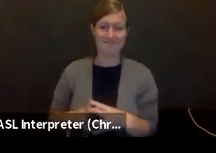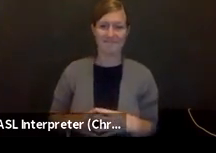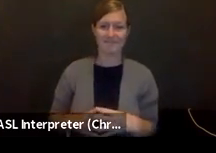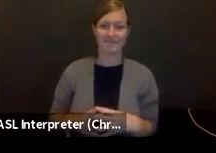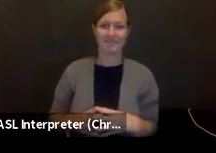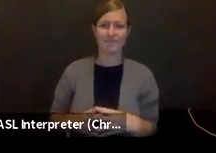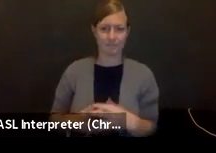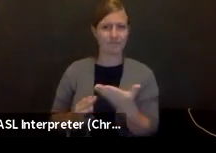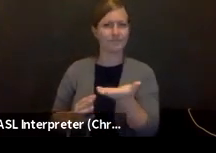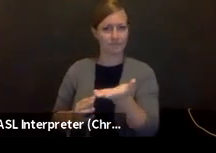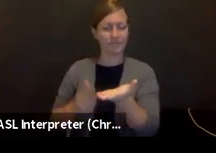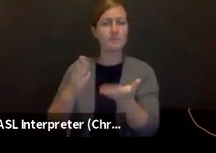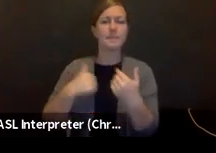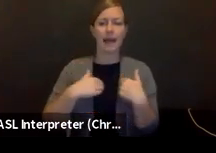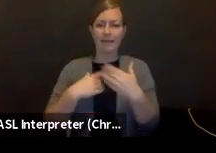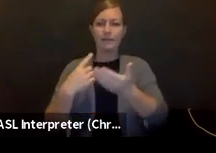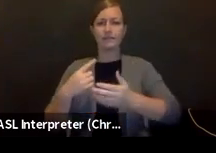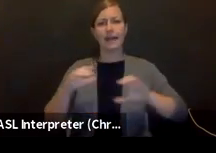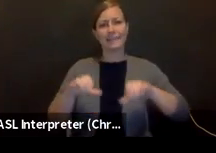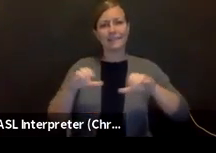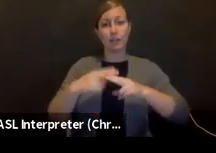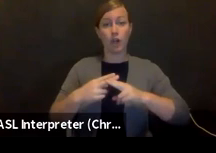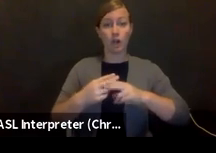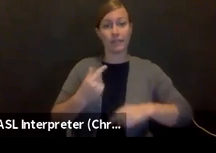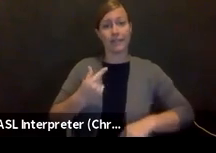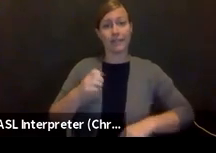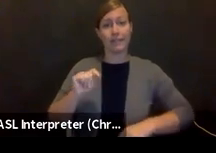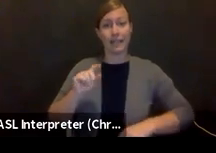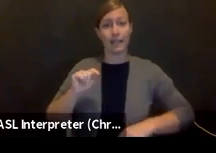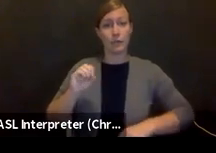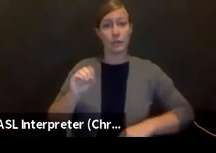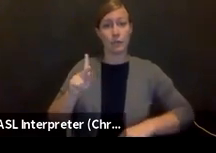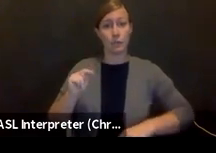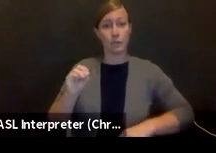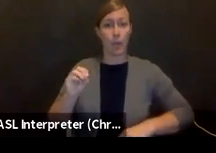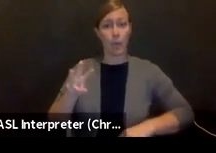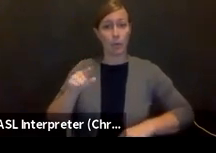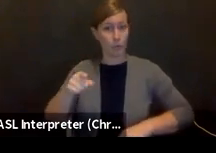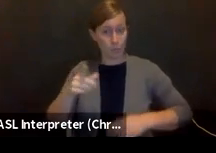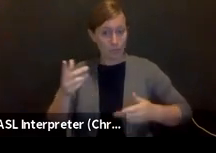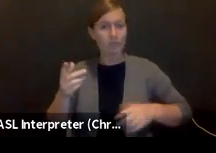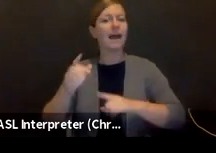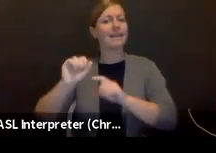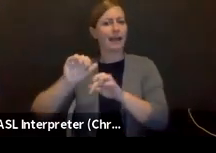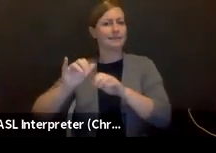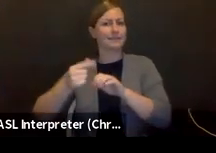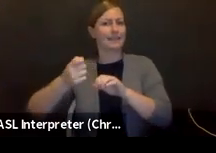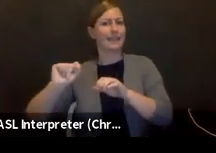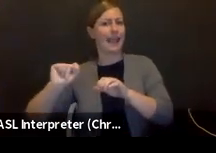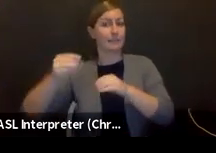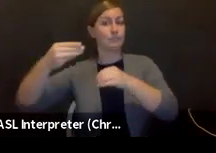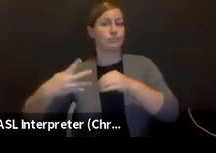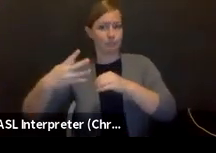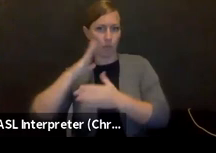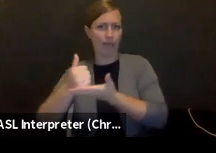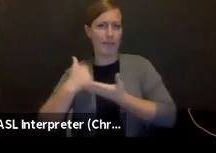ESD 189 - Amy Colburn: If I knew that I had to get to know you activity. If I start typing, I can. It'll filter for me using that search function as well. So, great question.